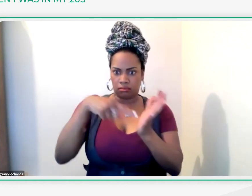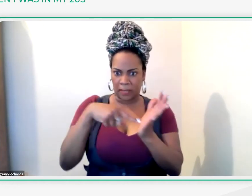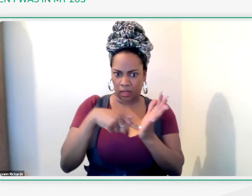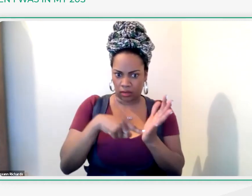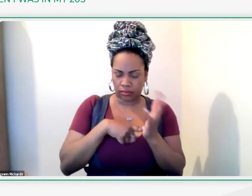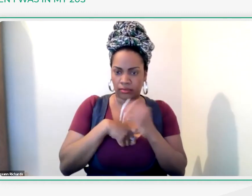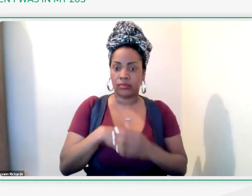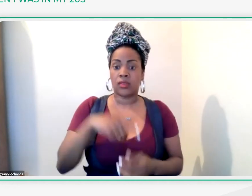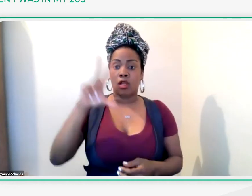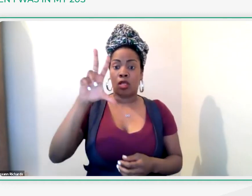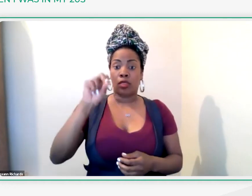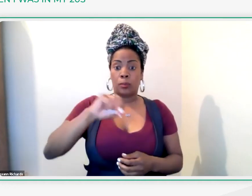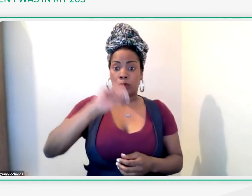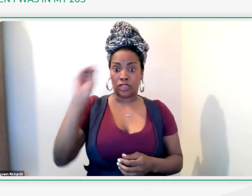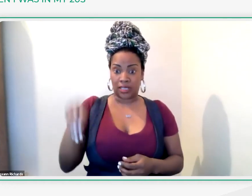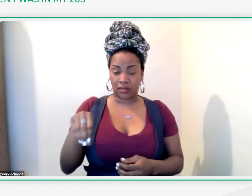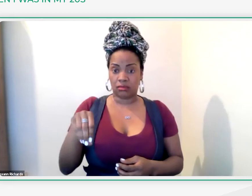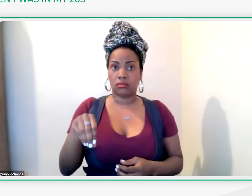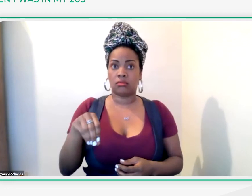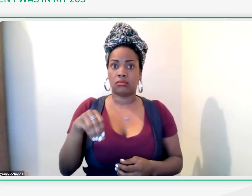Those are percentages of bills.